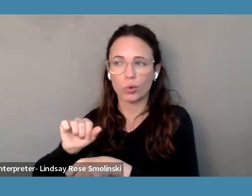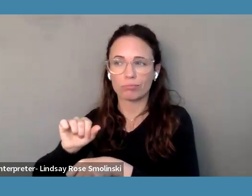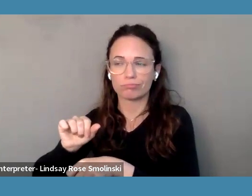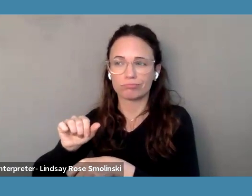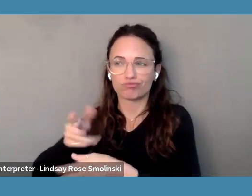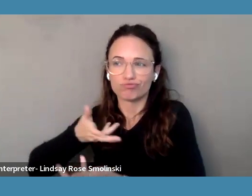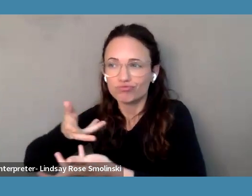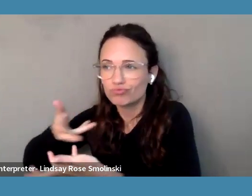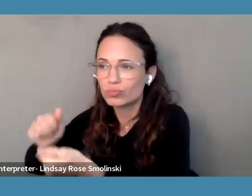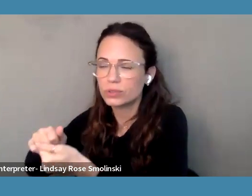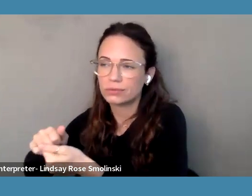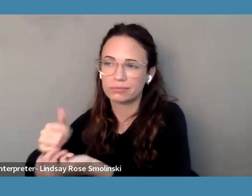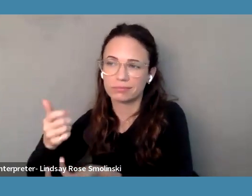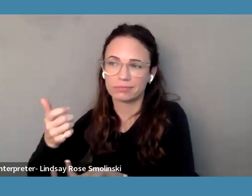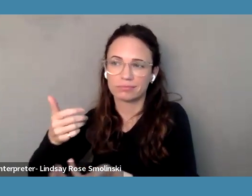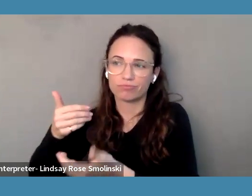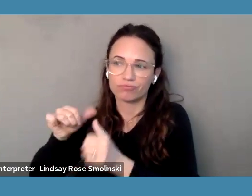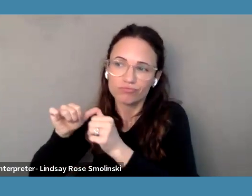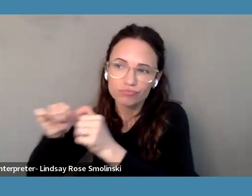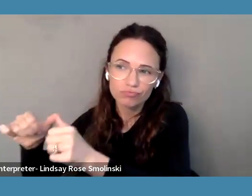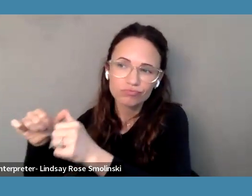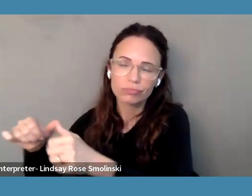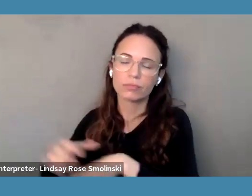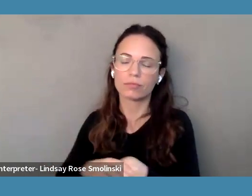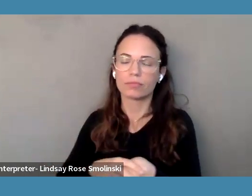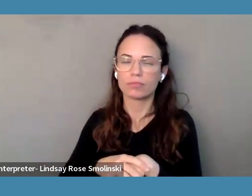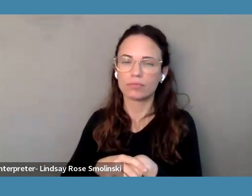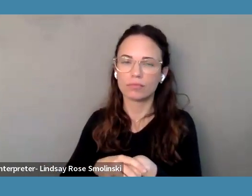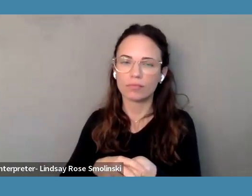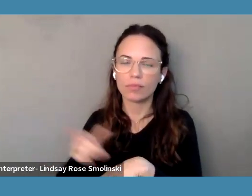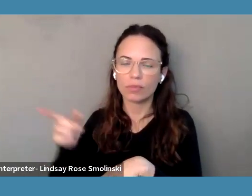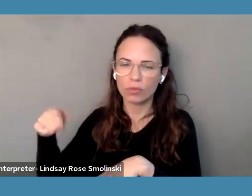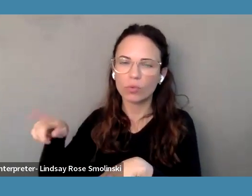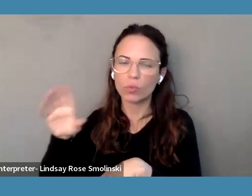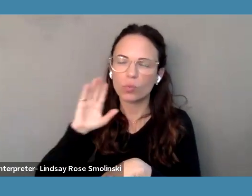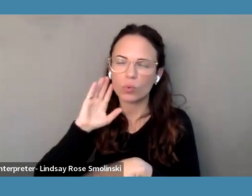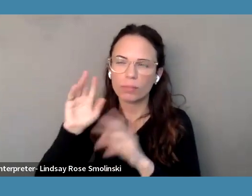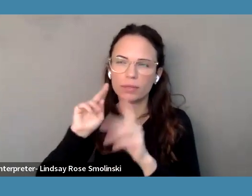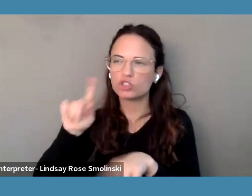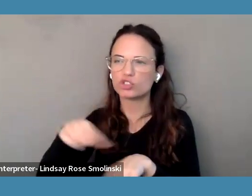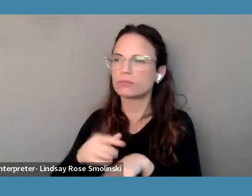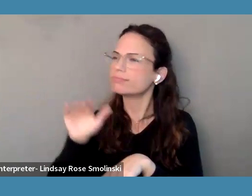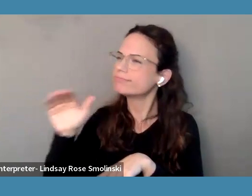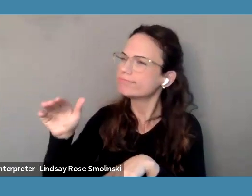you know, ongoing basis. Those are gonna people that you just talk to and say, hey, can you come